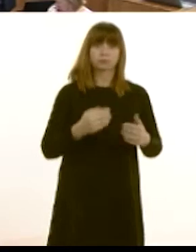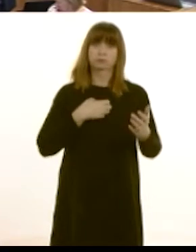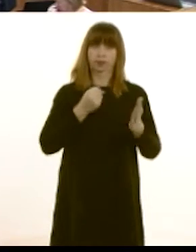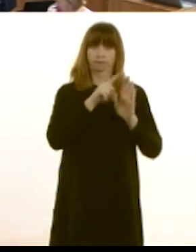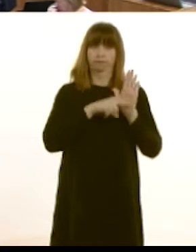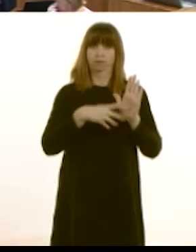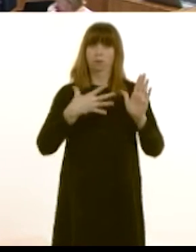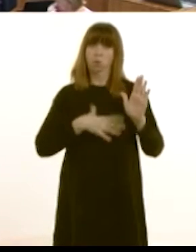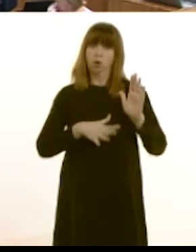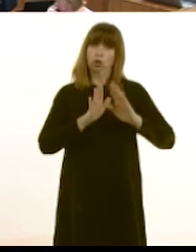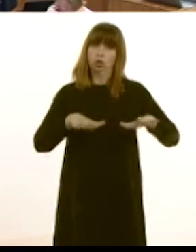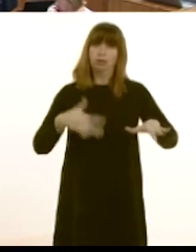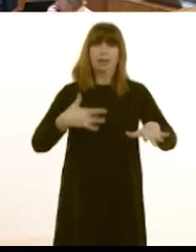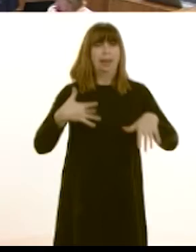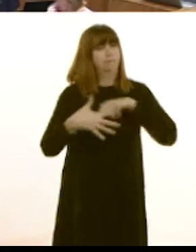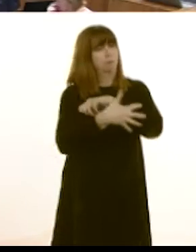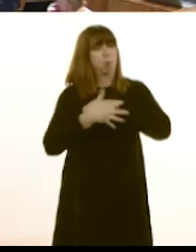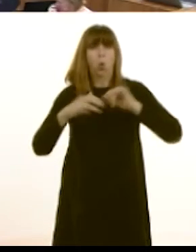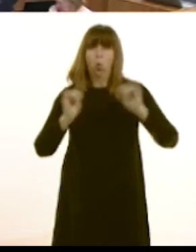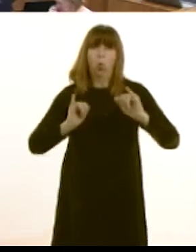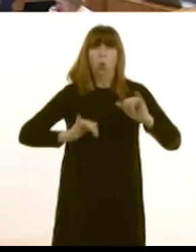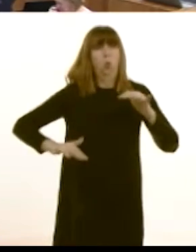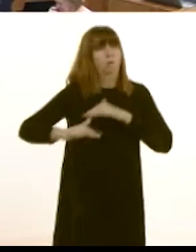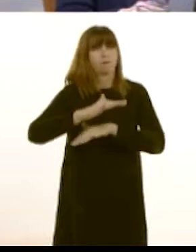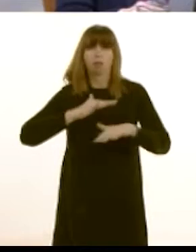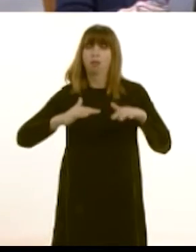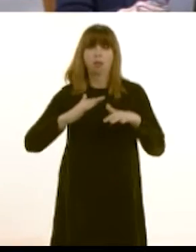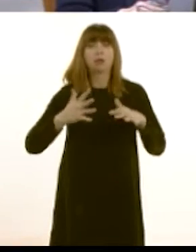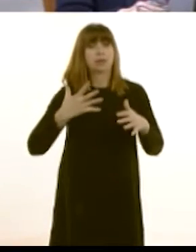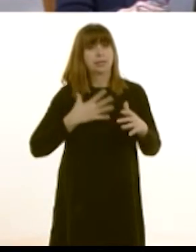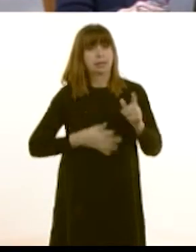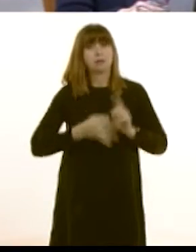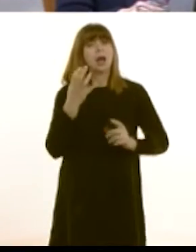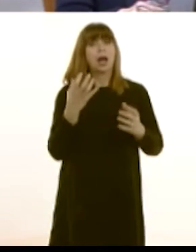Specific actions in that strategy include the roll-out of the Healthy Child Wales programme,